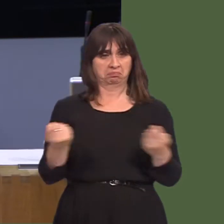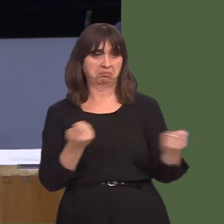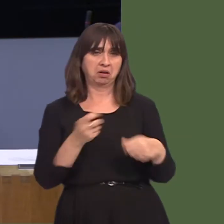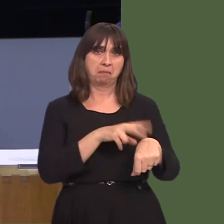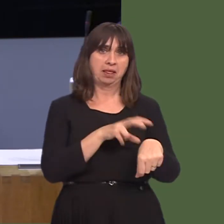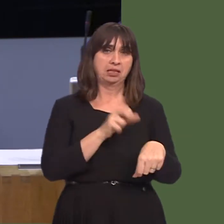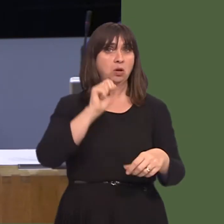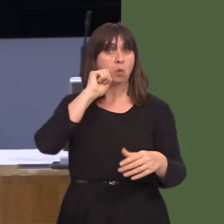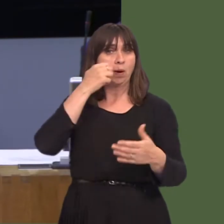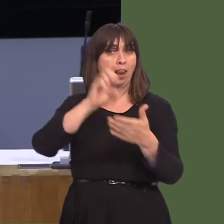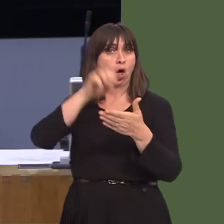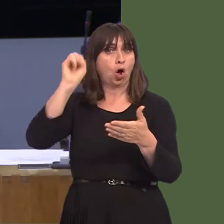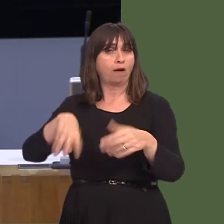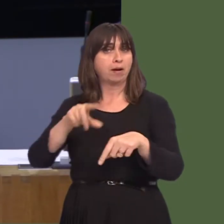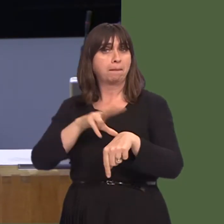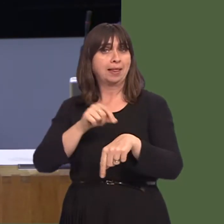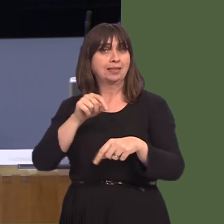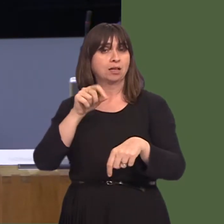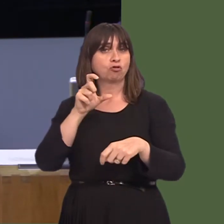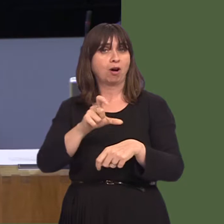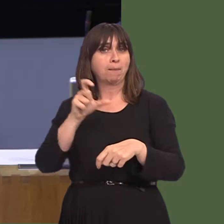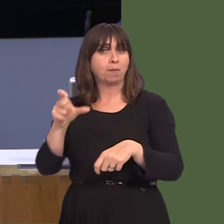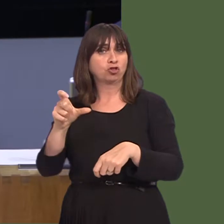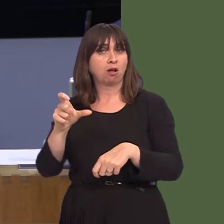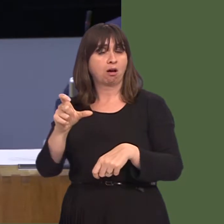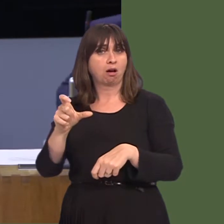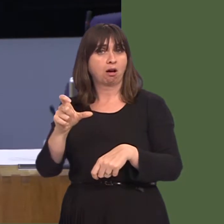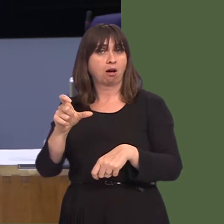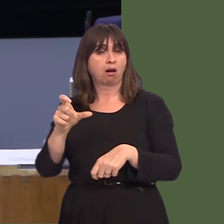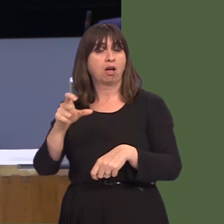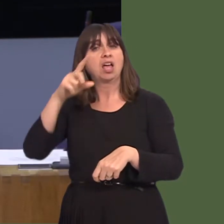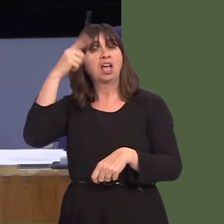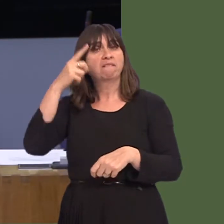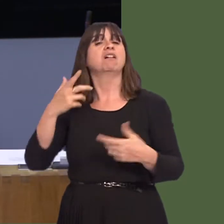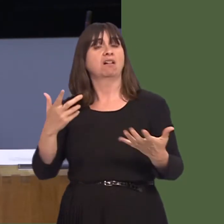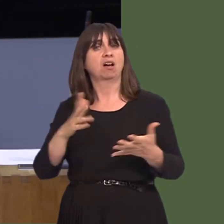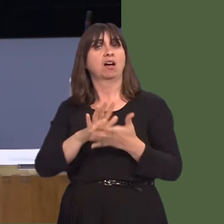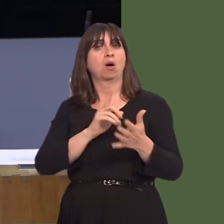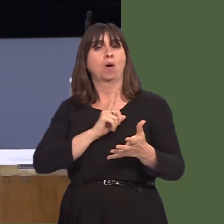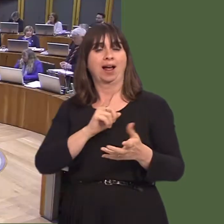the role of police and crime commissioners, which divert resources away from front-line policing?